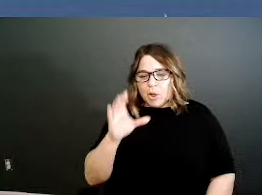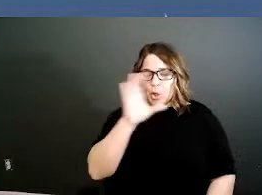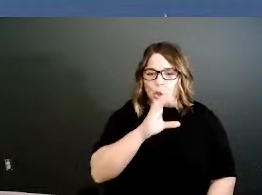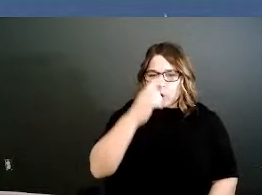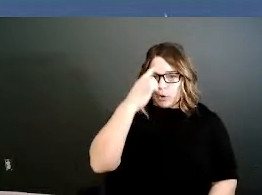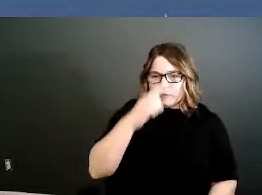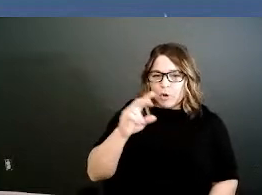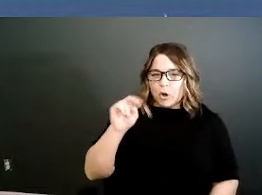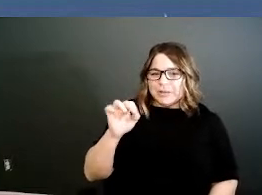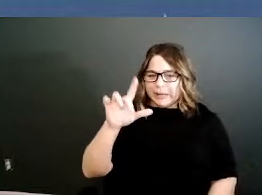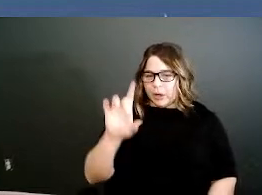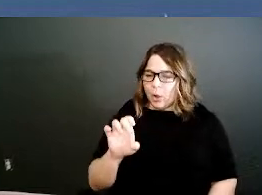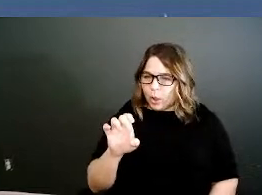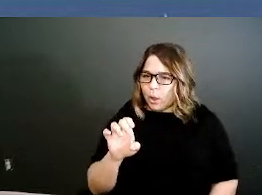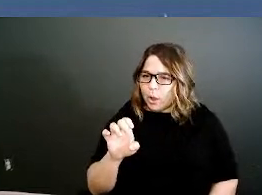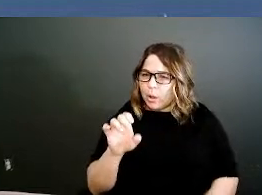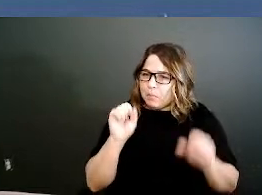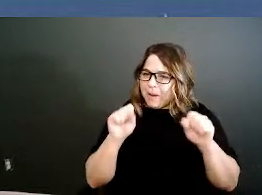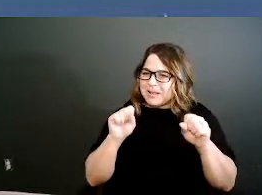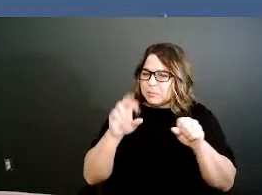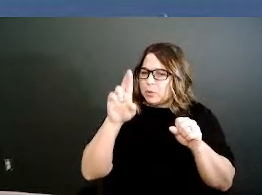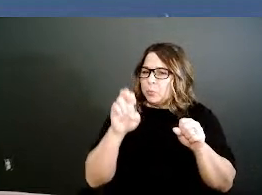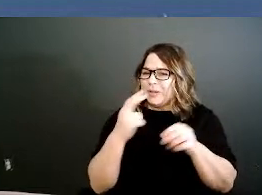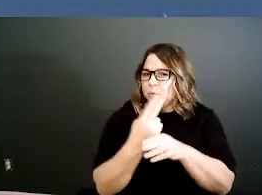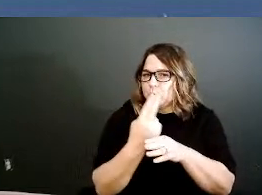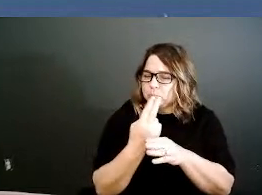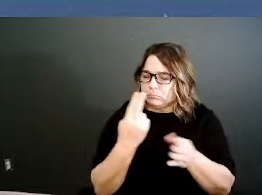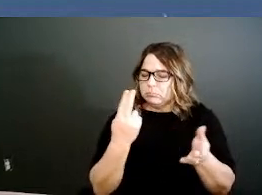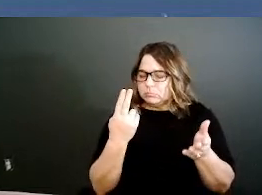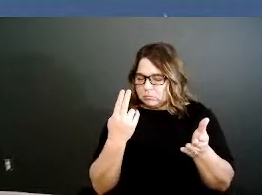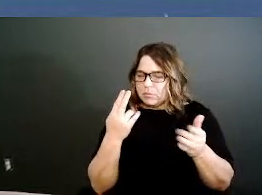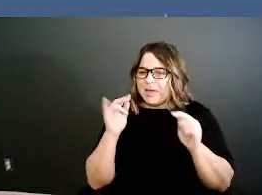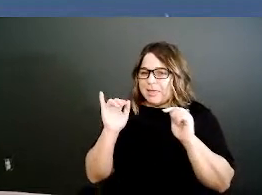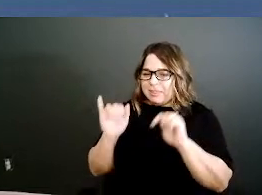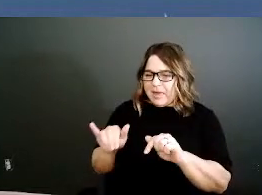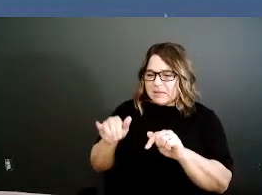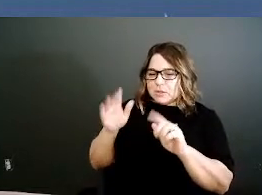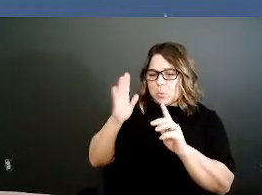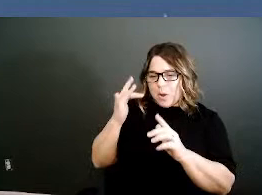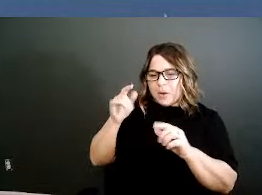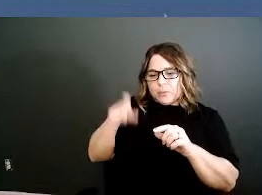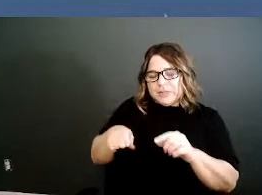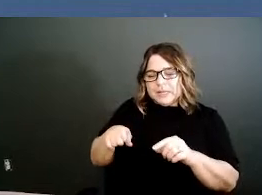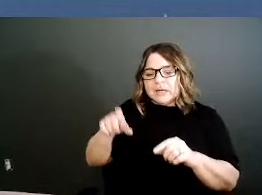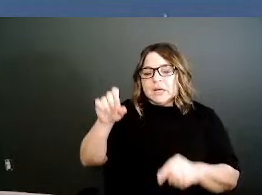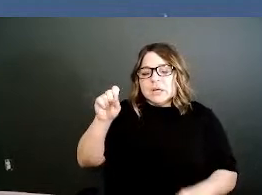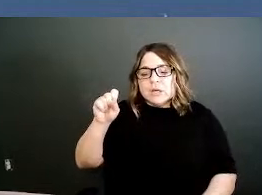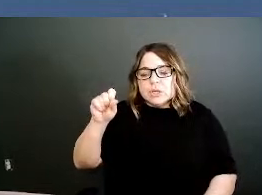SYRNGE EXCHANGES AND NEEDLE EXCHANGE AND HARM REDUCTION PROGRAMS. SO THE MAYOR HAS THIS ITEM. I'M GOING TO GIVE YOU